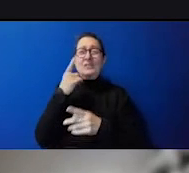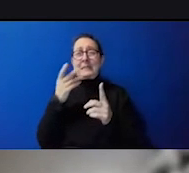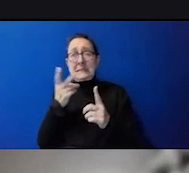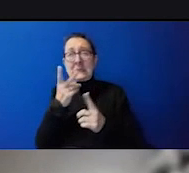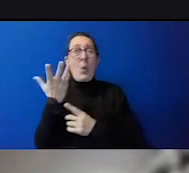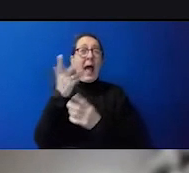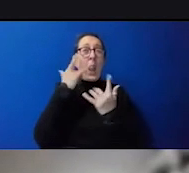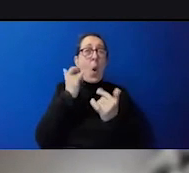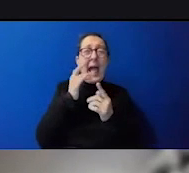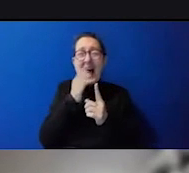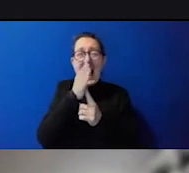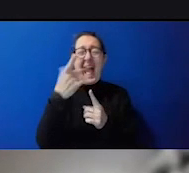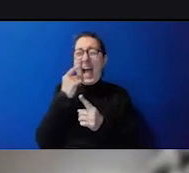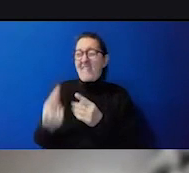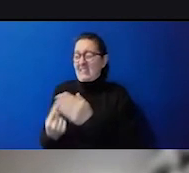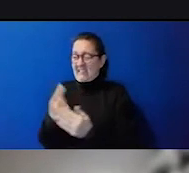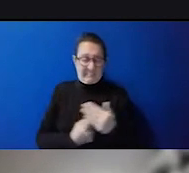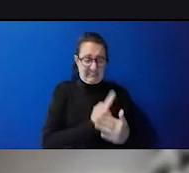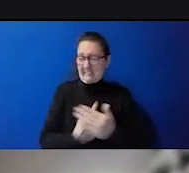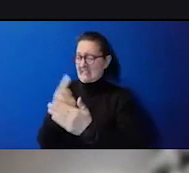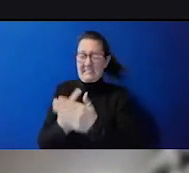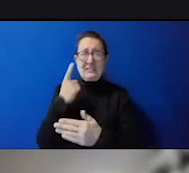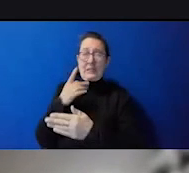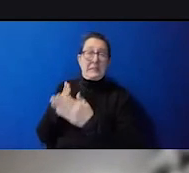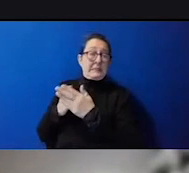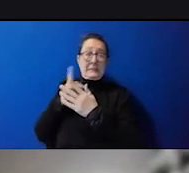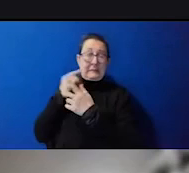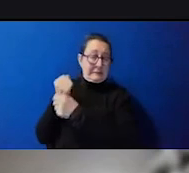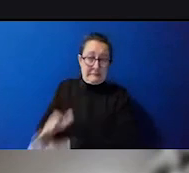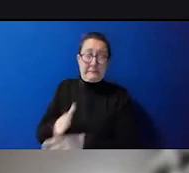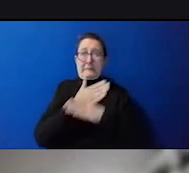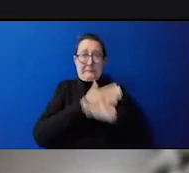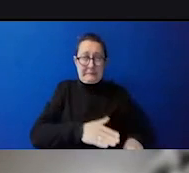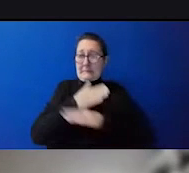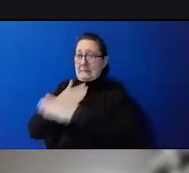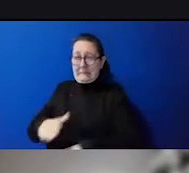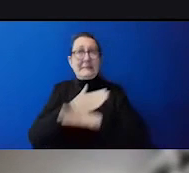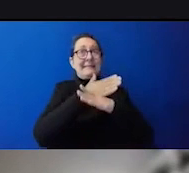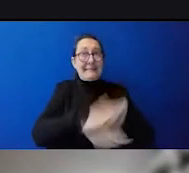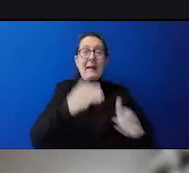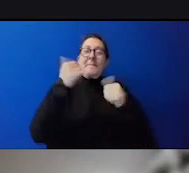way that we can help to make access to getting our help easier we always want to hear about